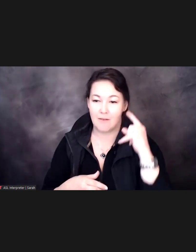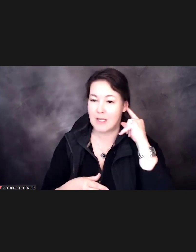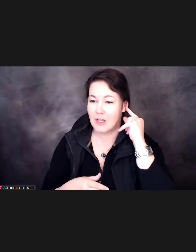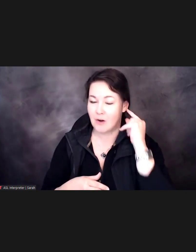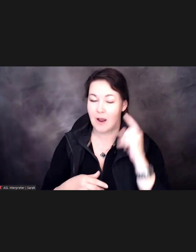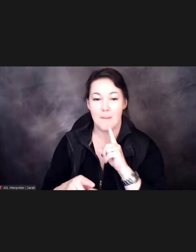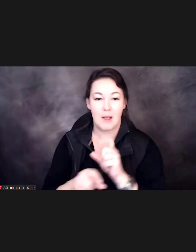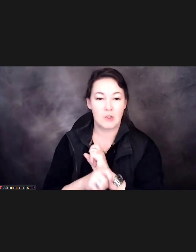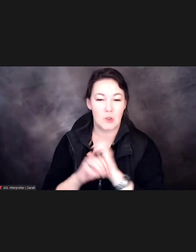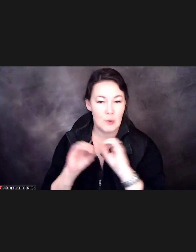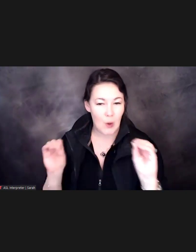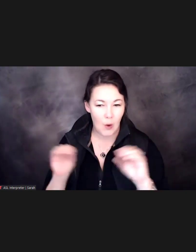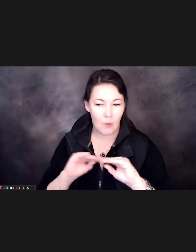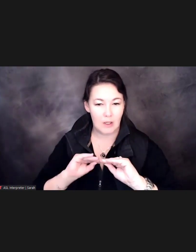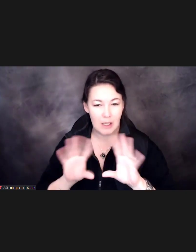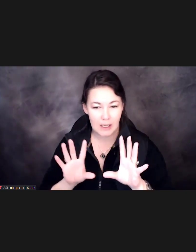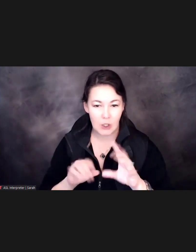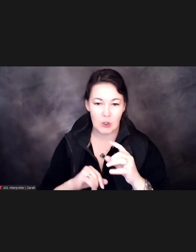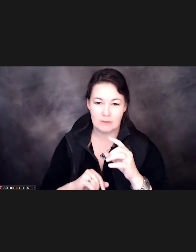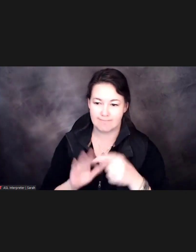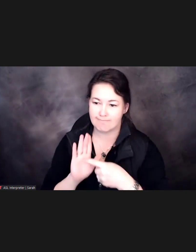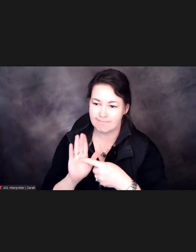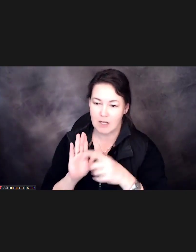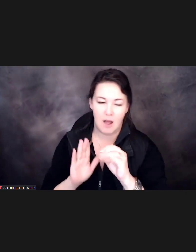no visible sign of infection or blockage.